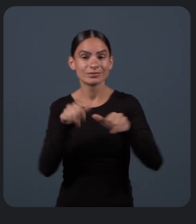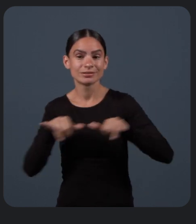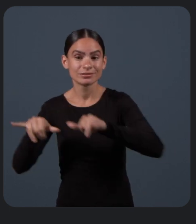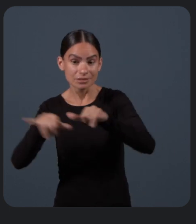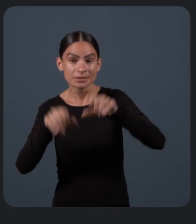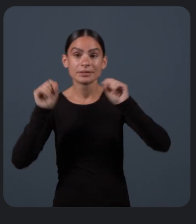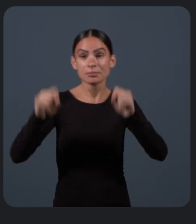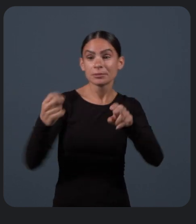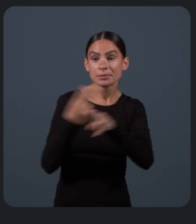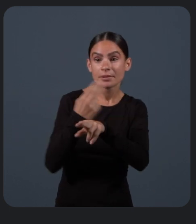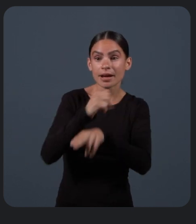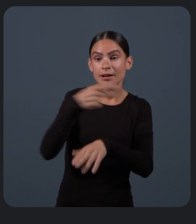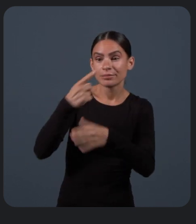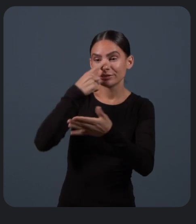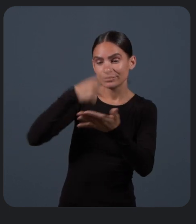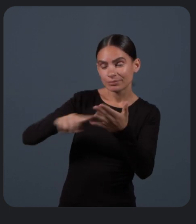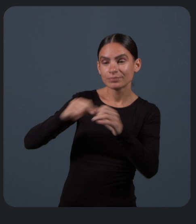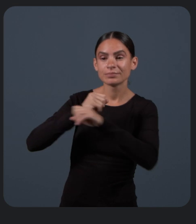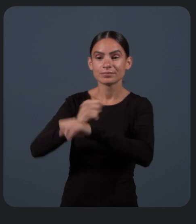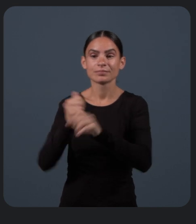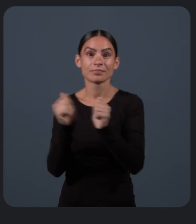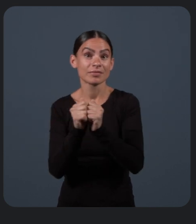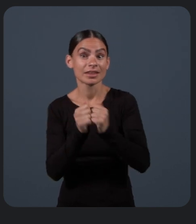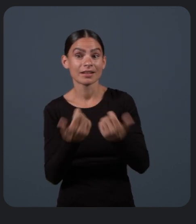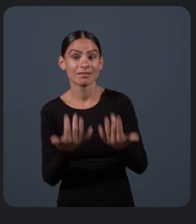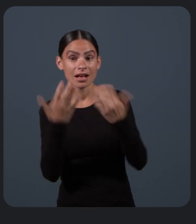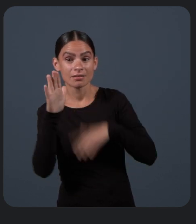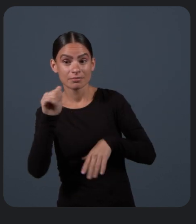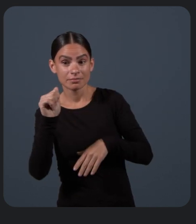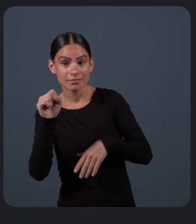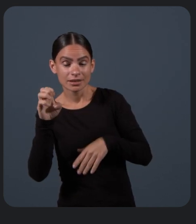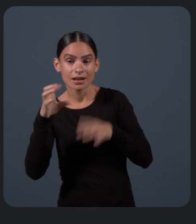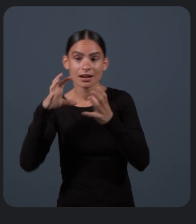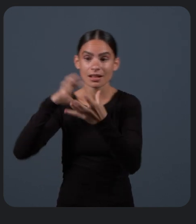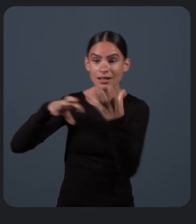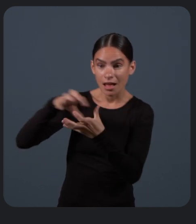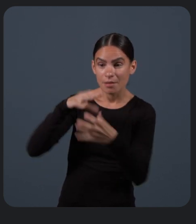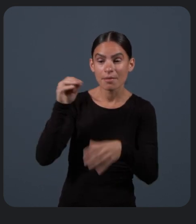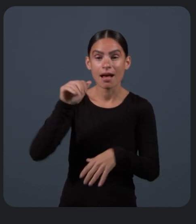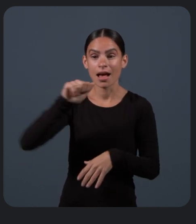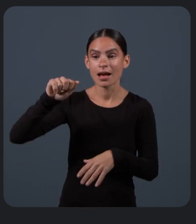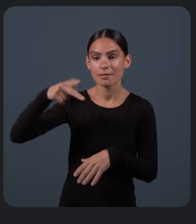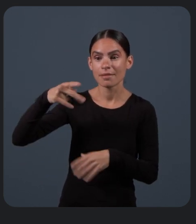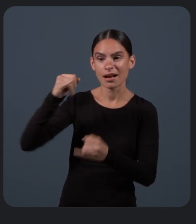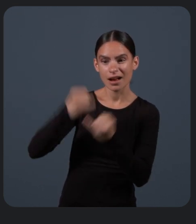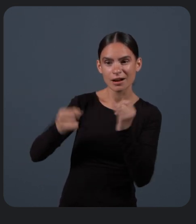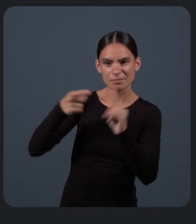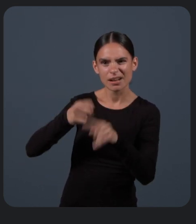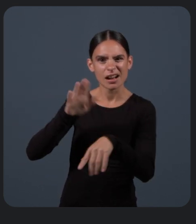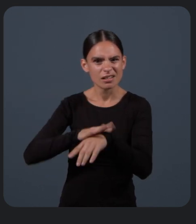with Firebase, Cloud, and even API endpoints on your own custom servers.